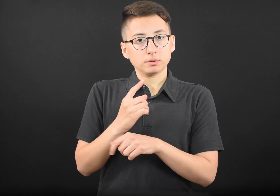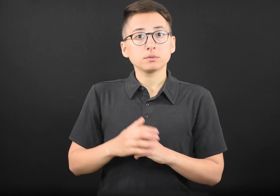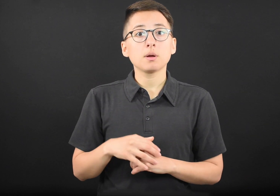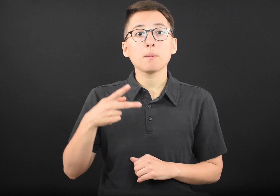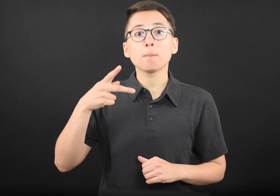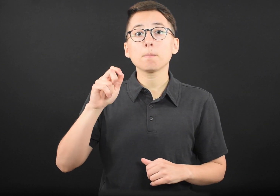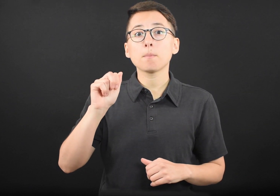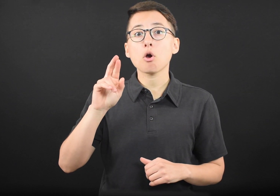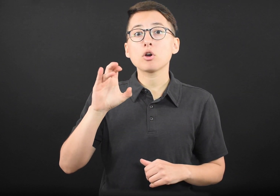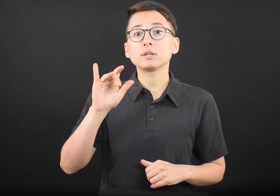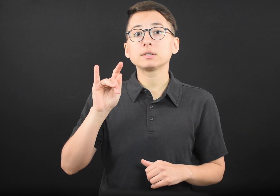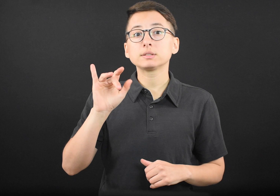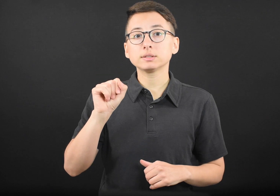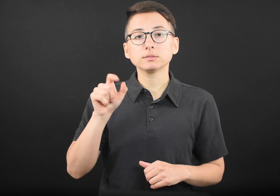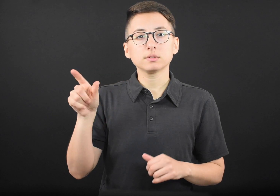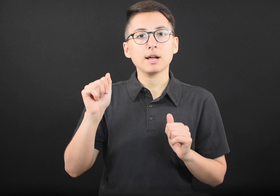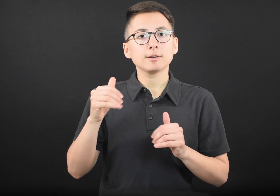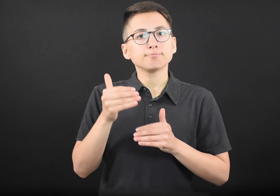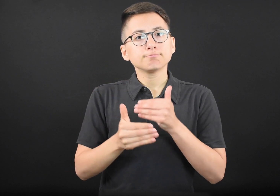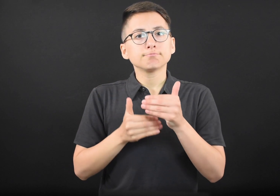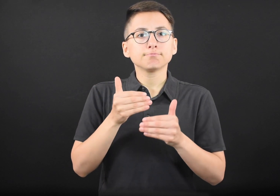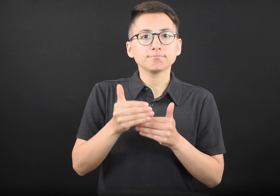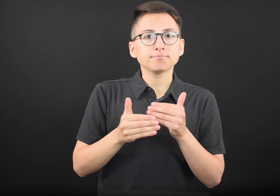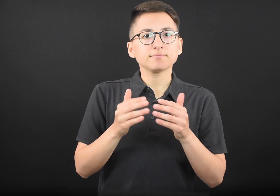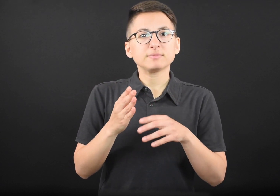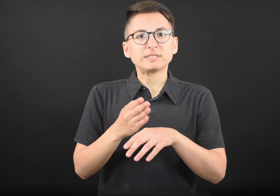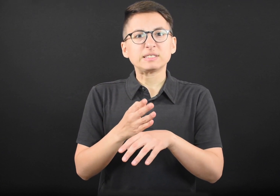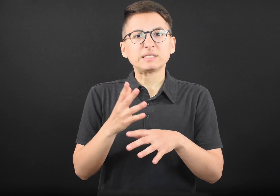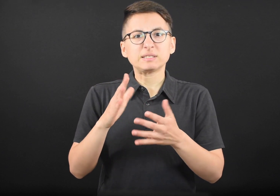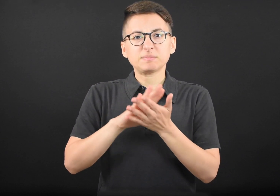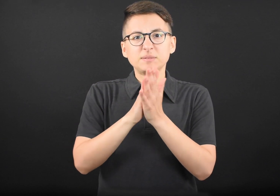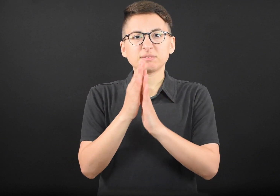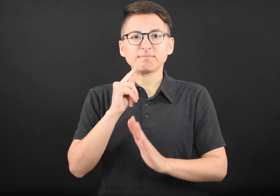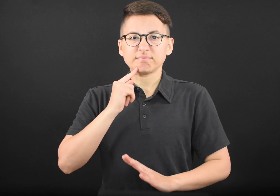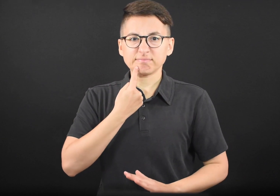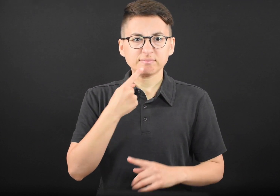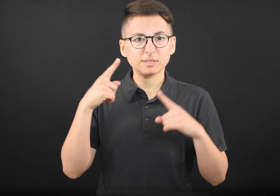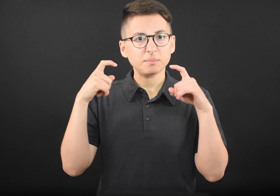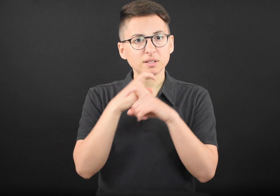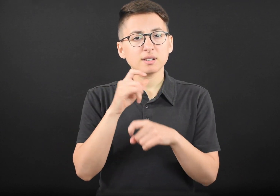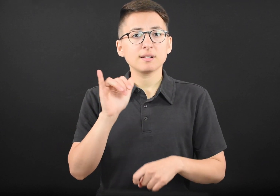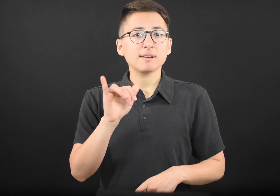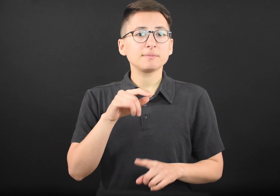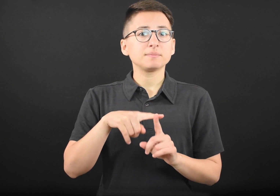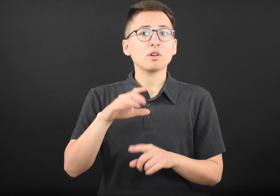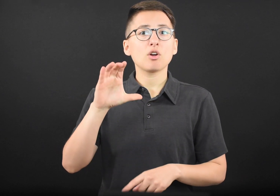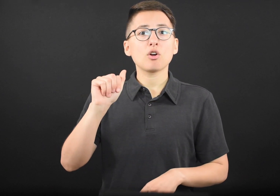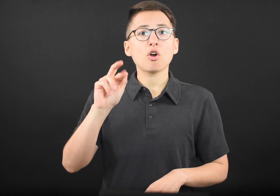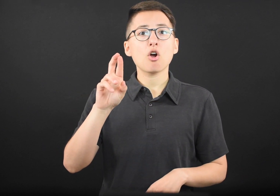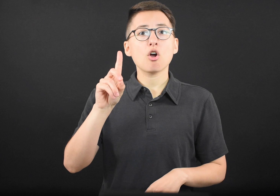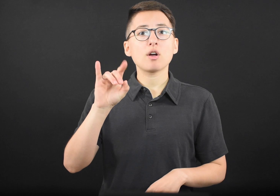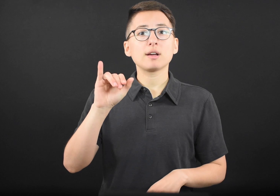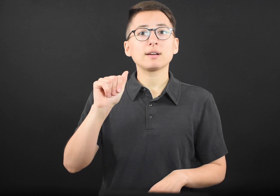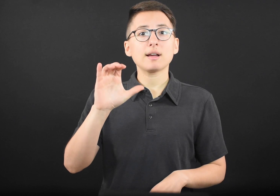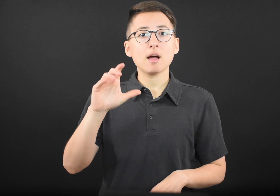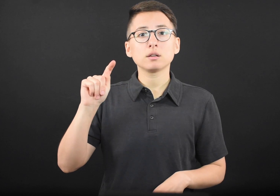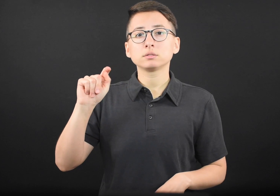properly. Pericarditis can progress and lead to severe complications, including cardiac tamponade,